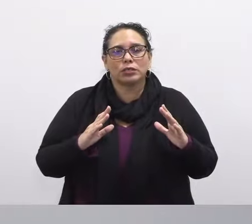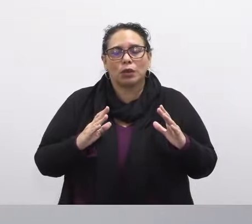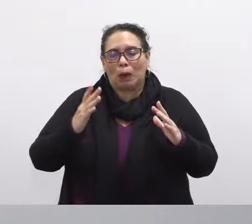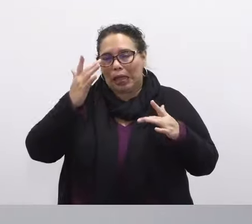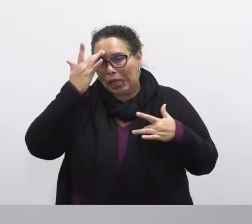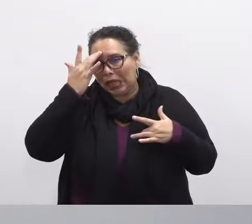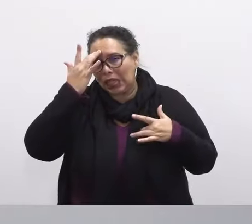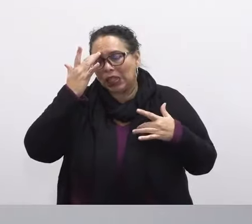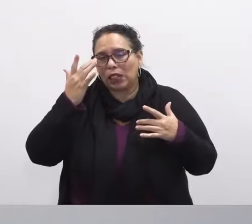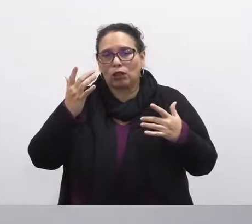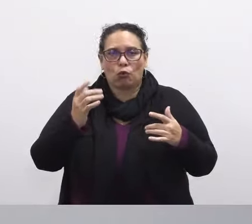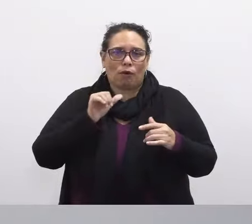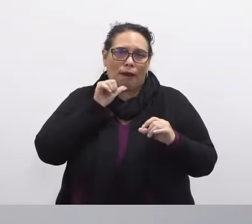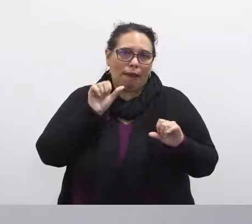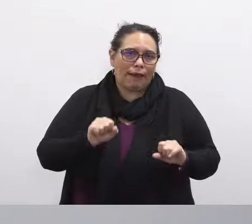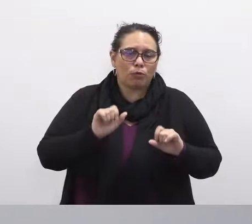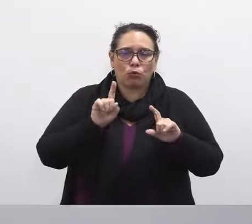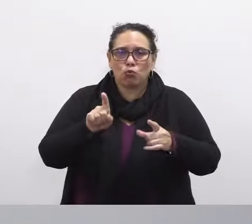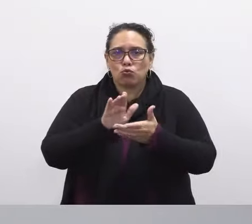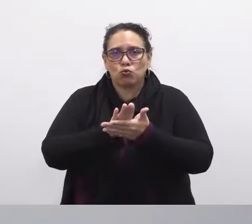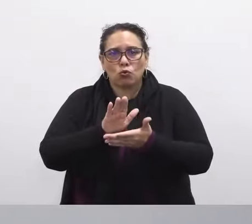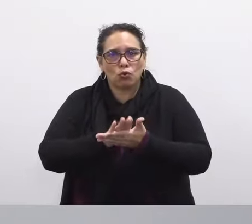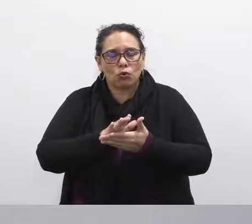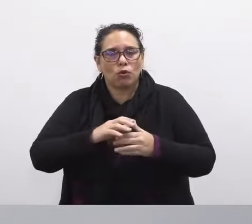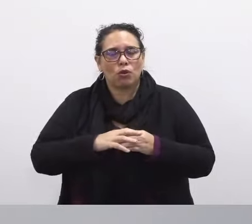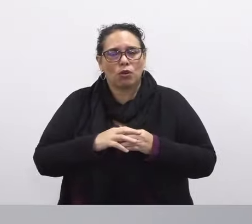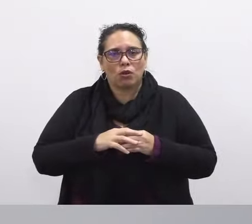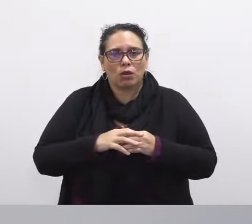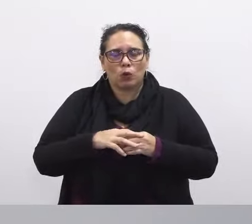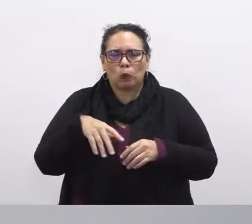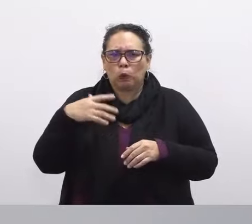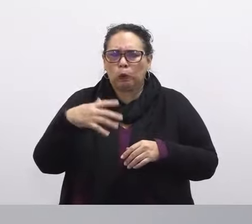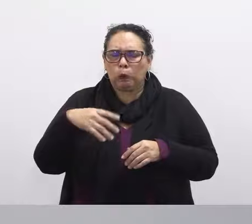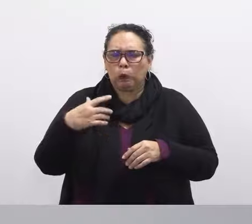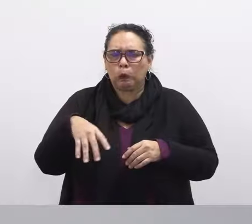or unable to come to school and it looked like a bleak month from the beginning,